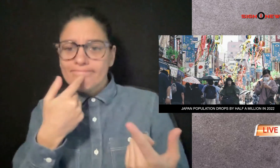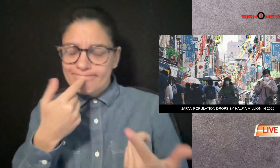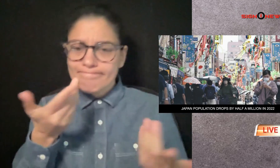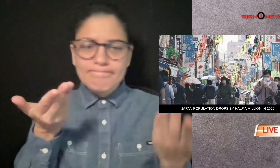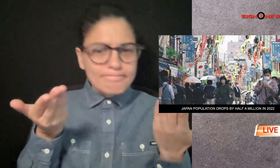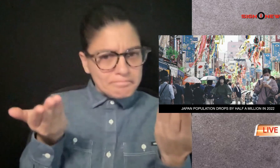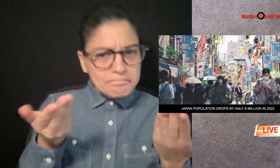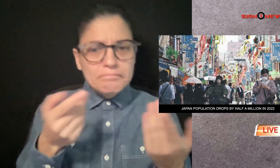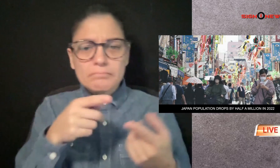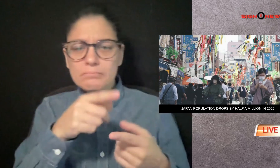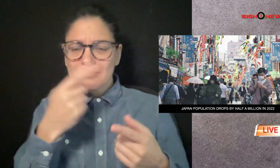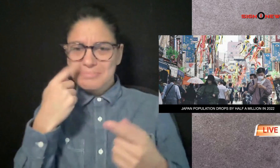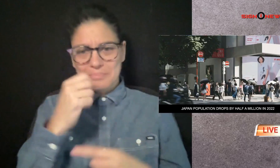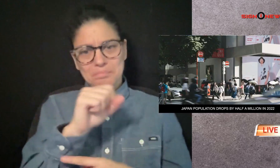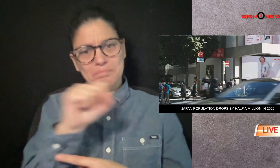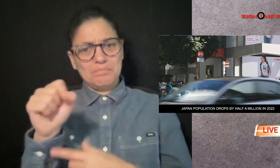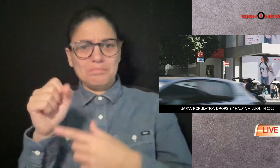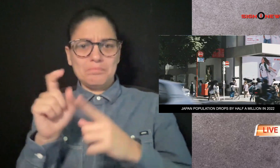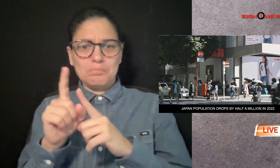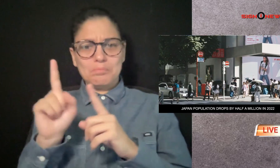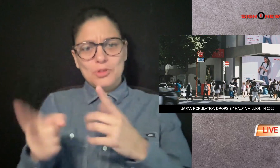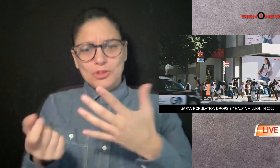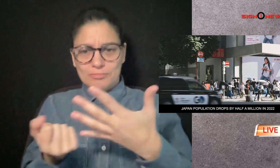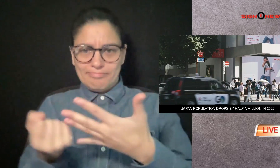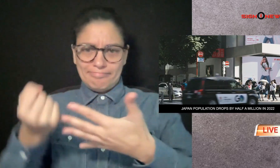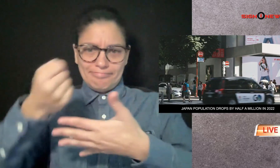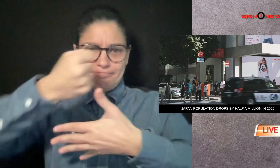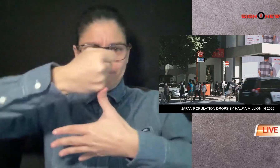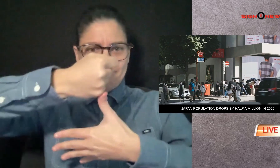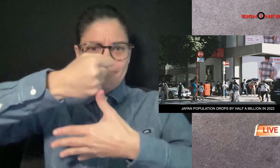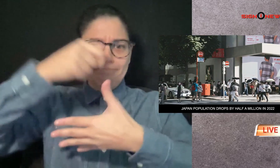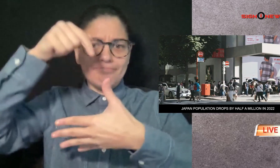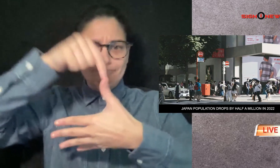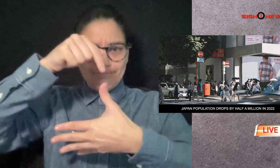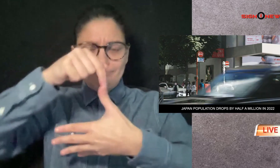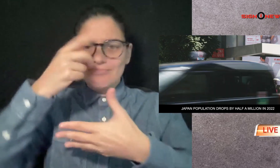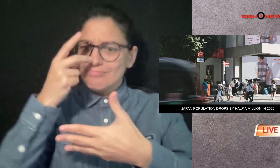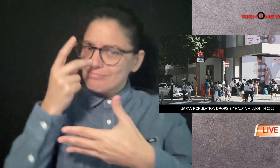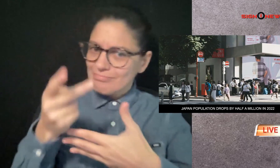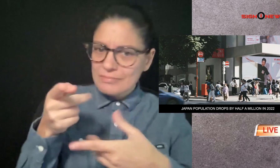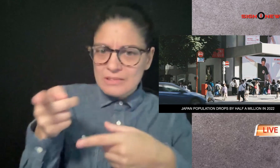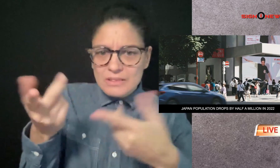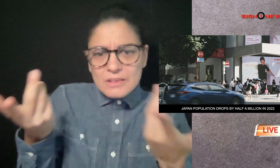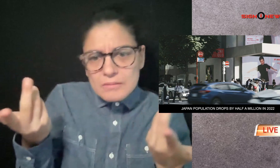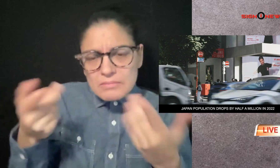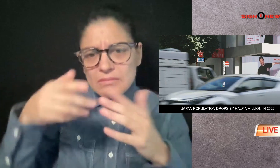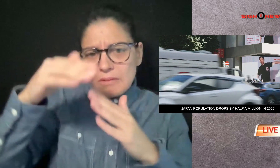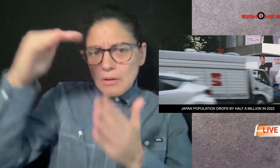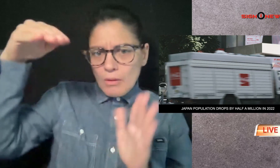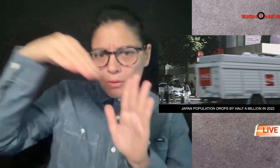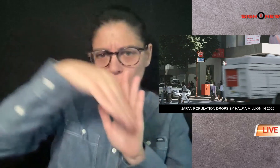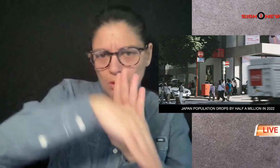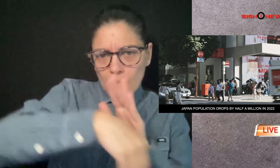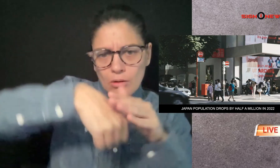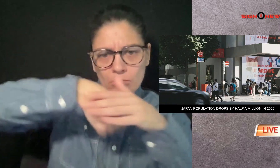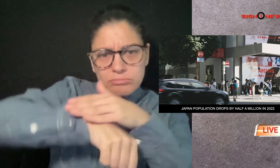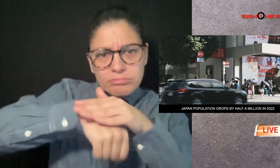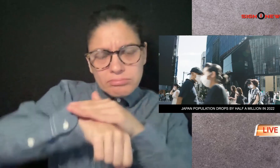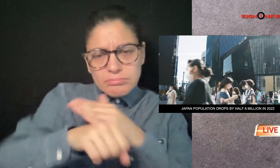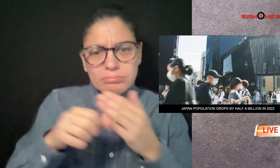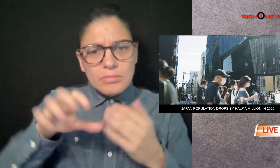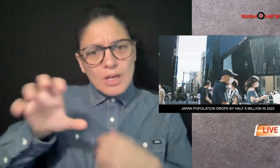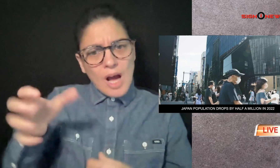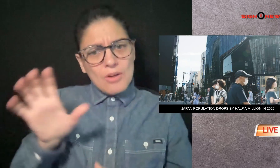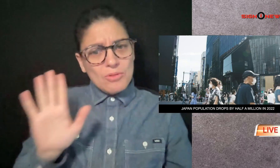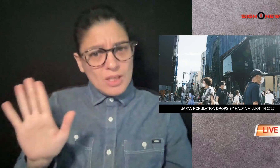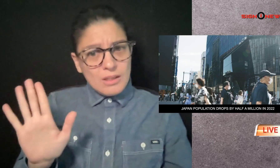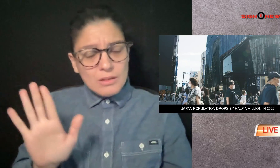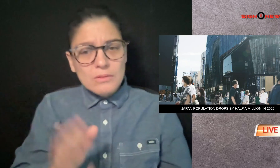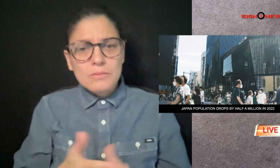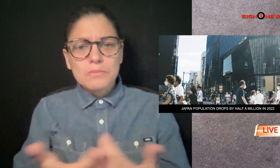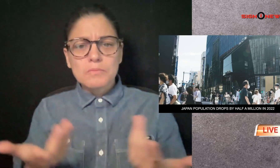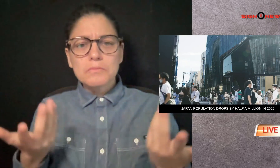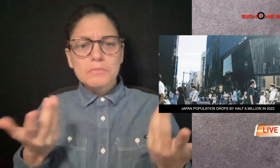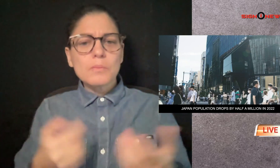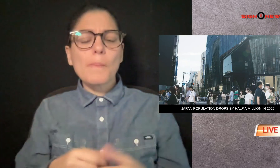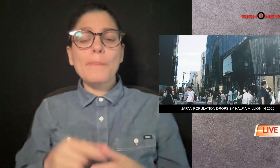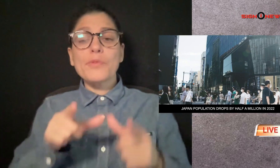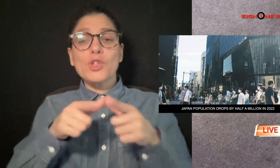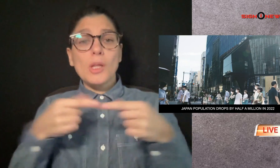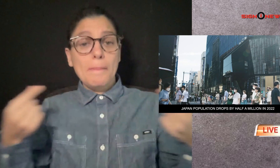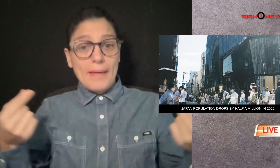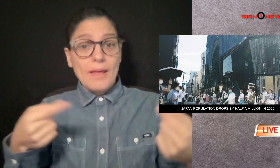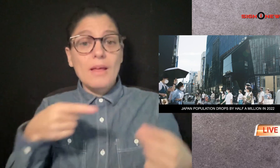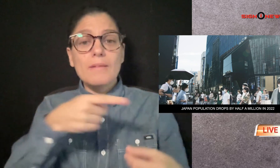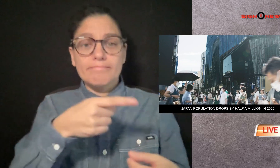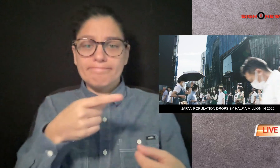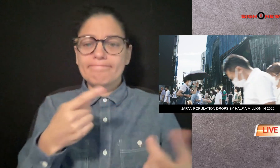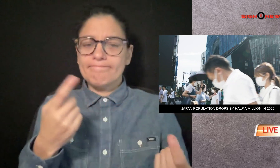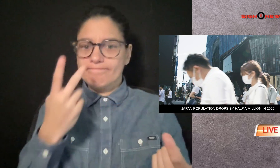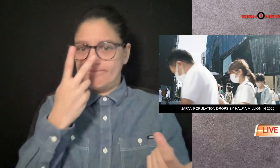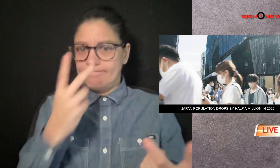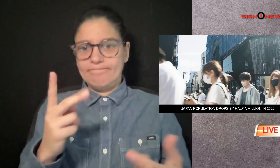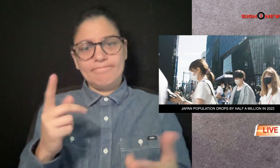government officials say it is a top priority to address the country's declining birthrate